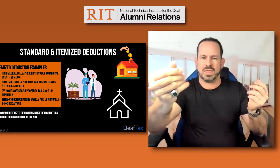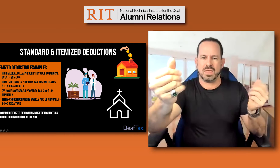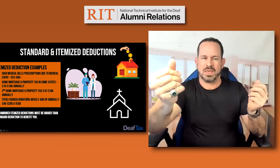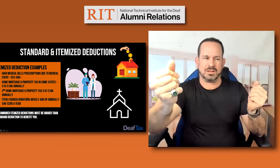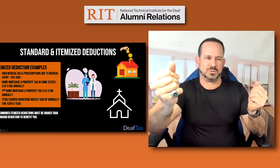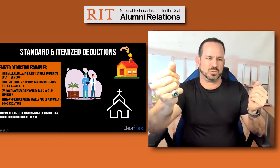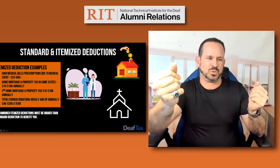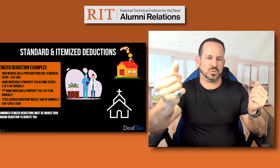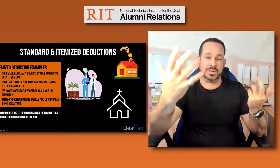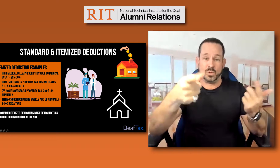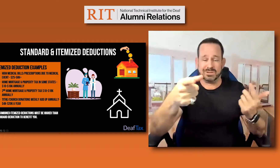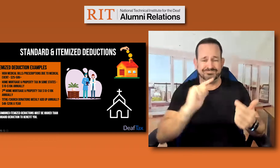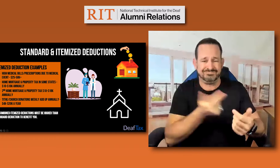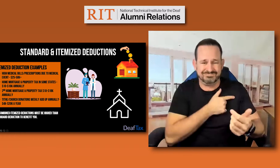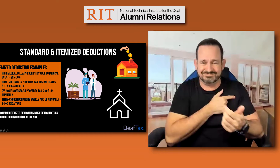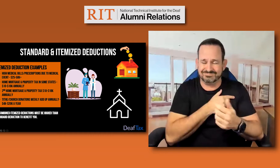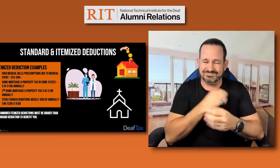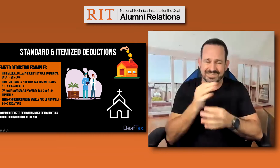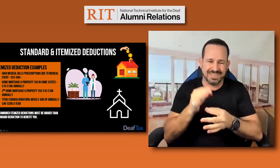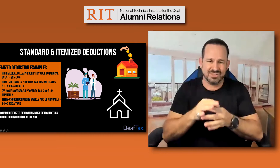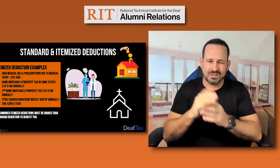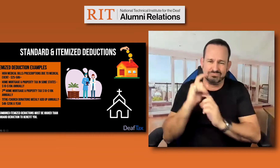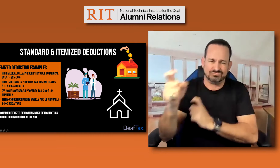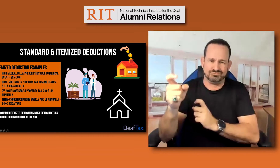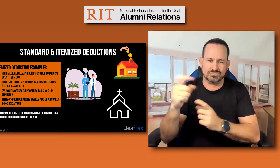to take care of a second home mortgage.